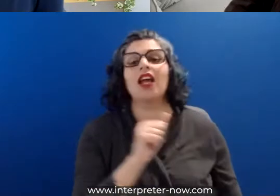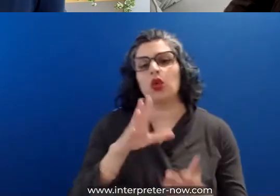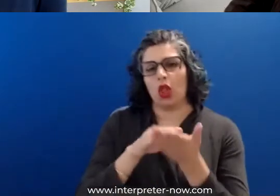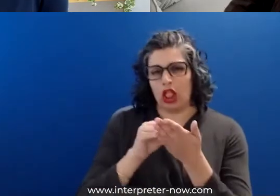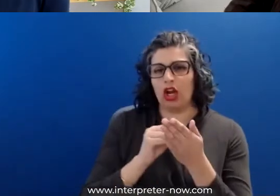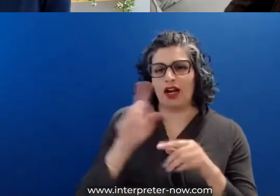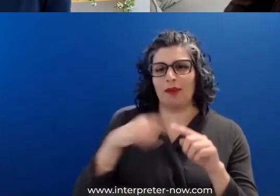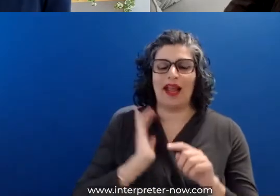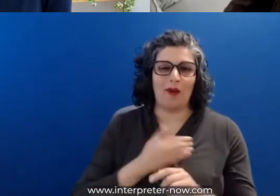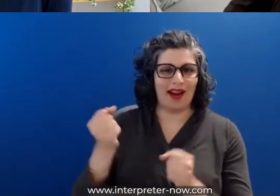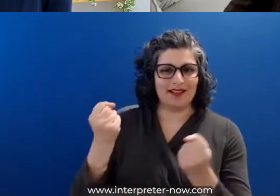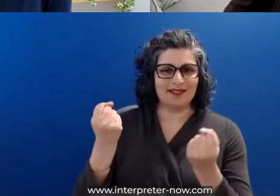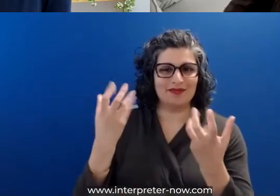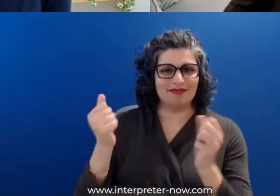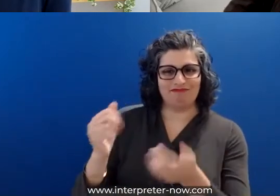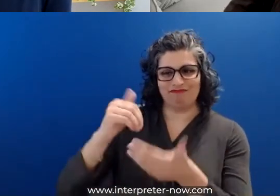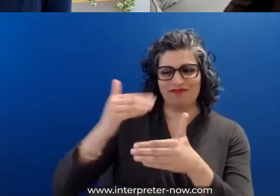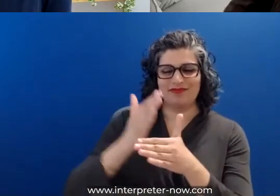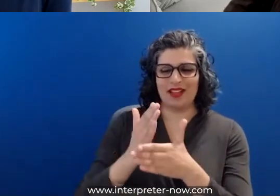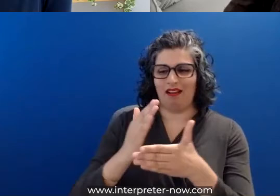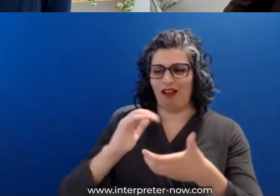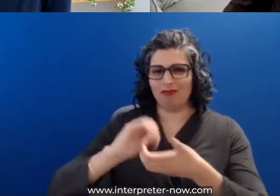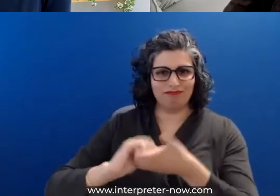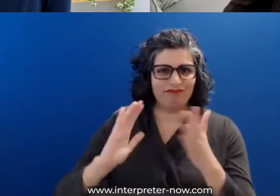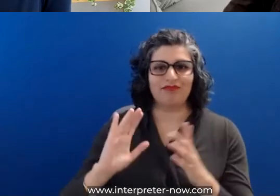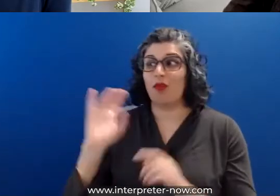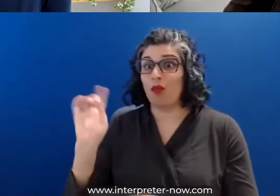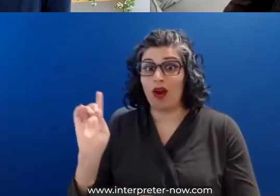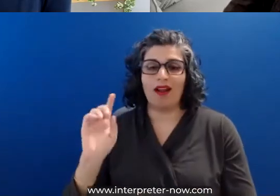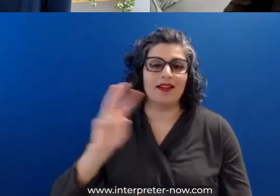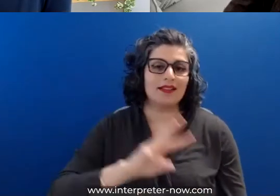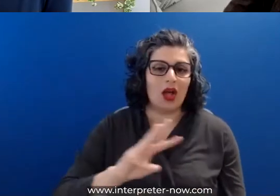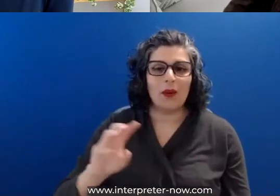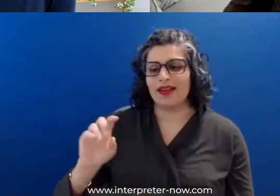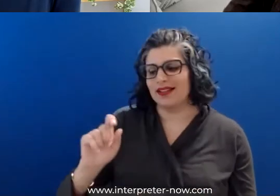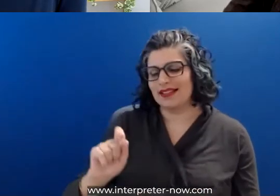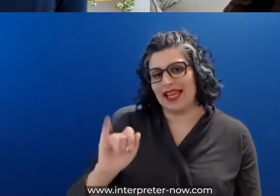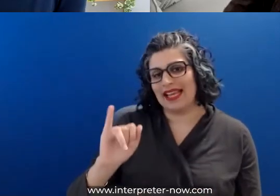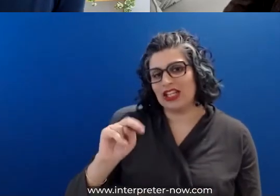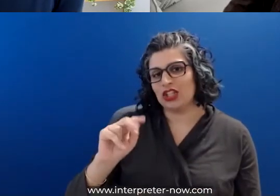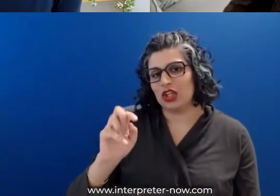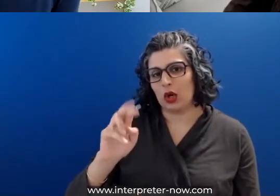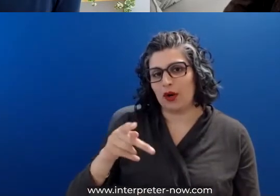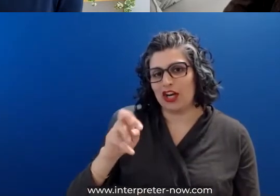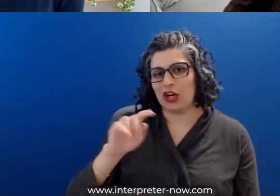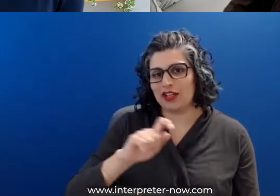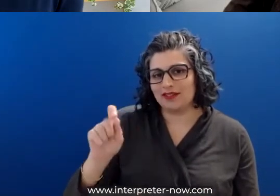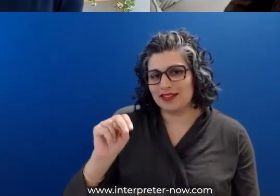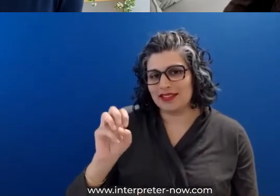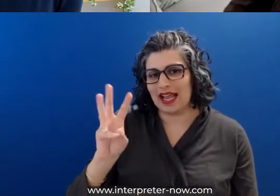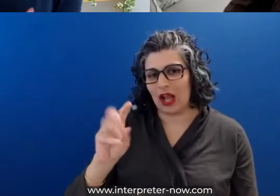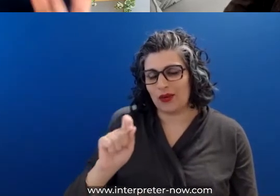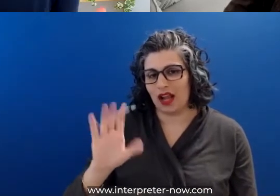incredible ASL partners at www.Interpreter-Now.com. Then, Lydia, also, would you join me in describing